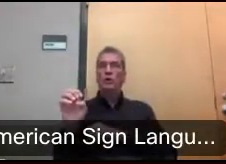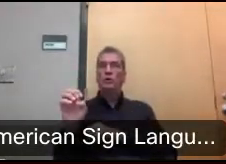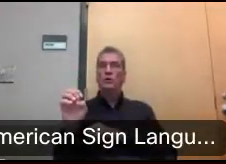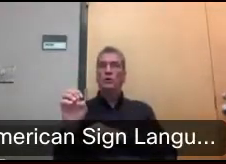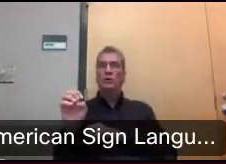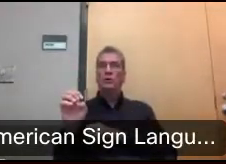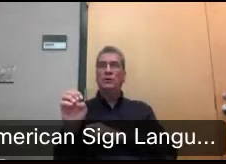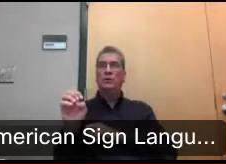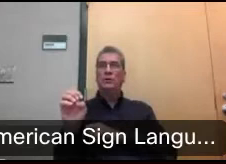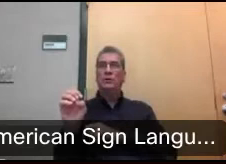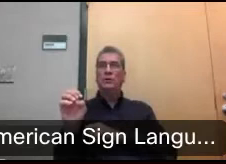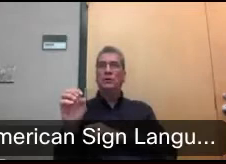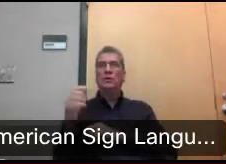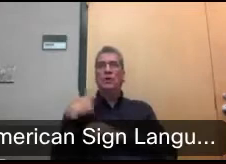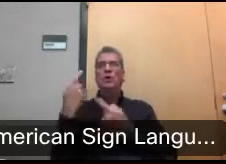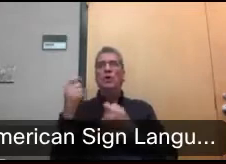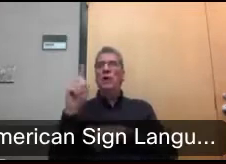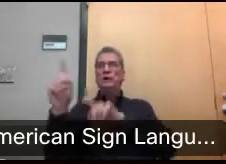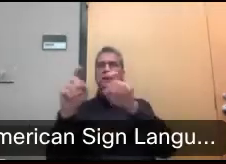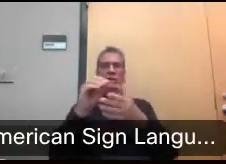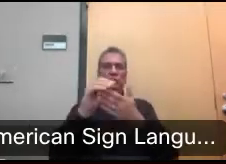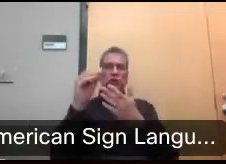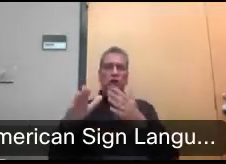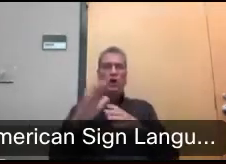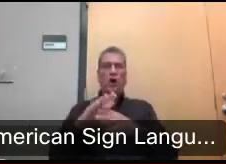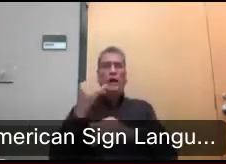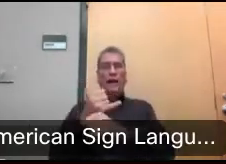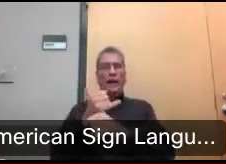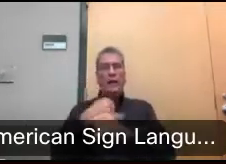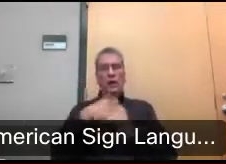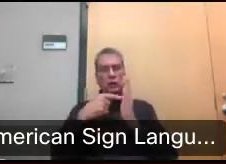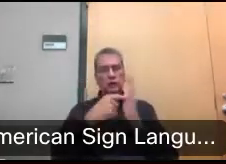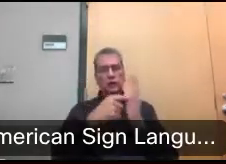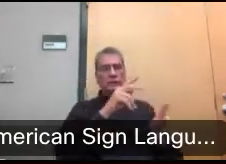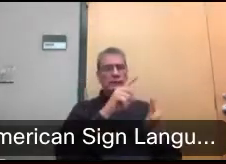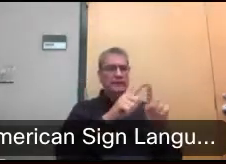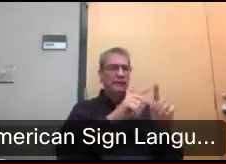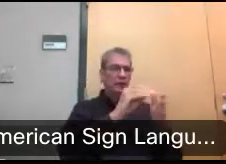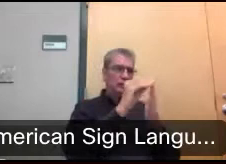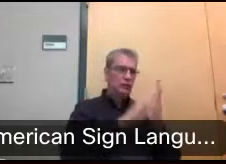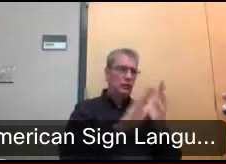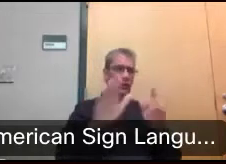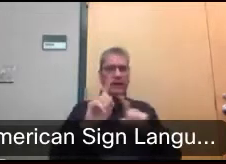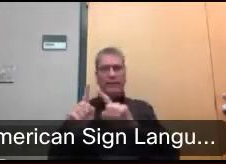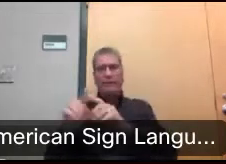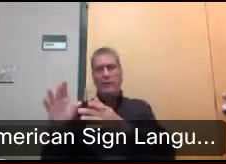we're like, doing bigger surveys of students on both campuses, and we can show different students, different messages and then be able to kind of see which ones actually achieve